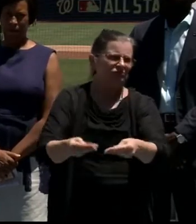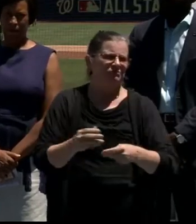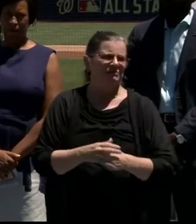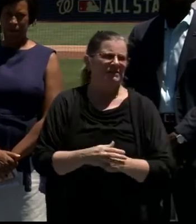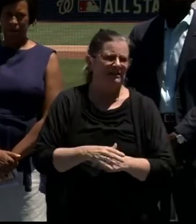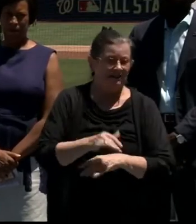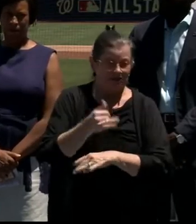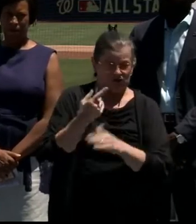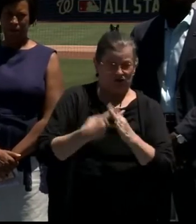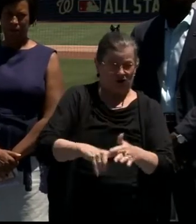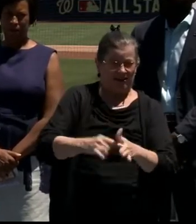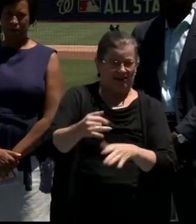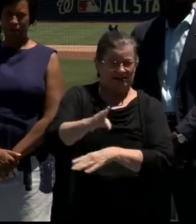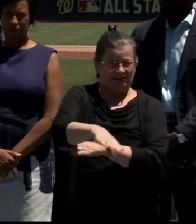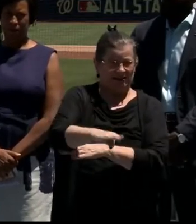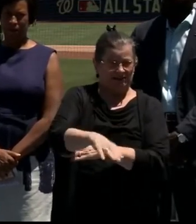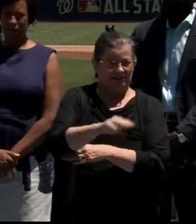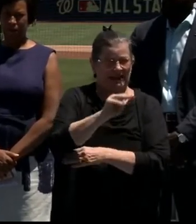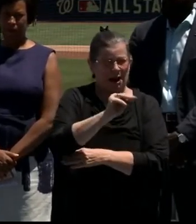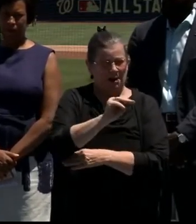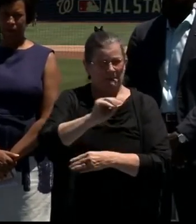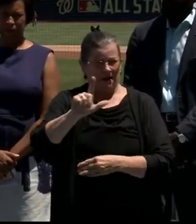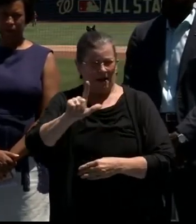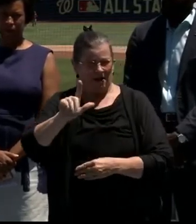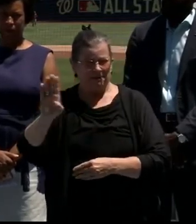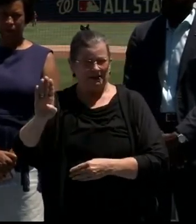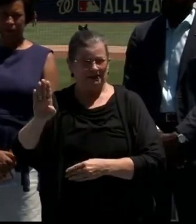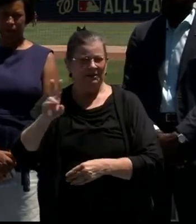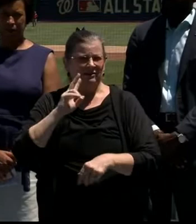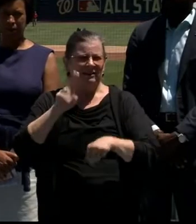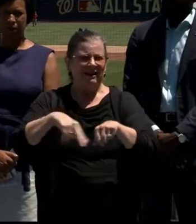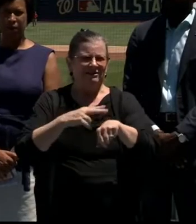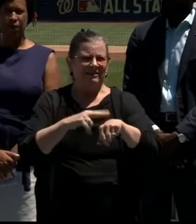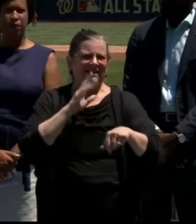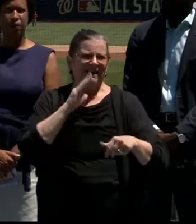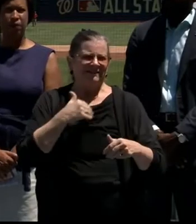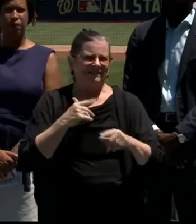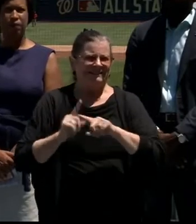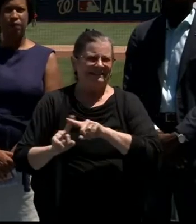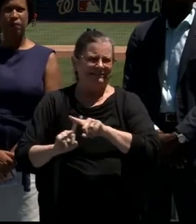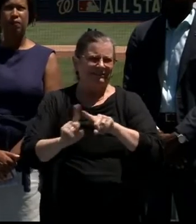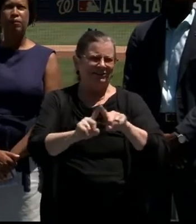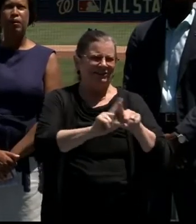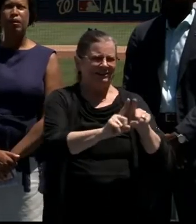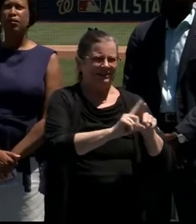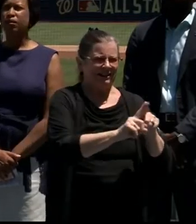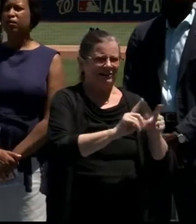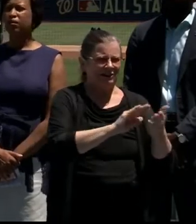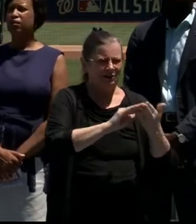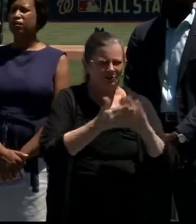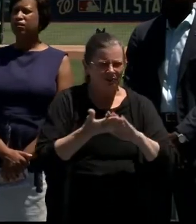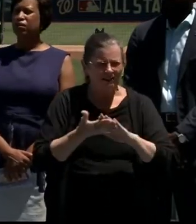THE NATIONALS WILL LAUNCH A SERIES OF COMMUNITY PROJECTS THAT WILL LEAVE A LEGACY FOR GREATER WASHINGTON AND ITS